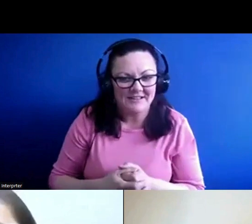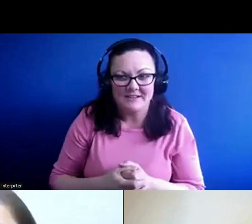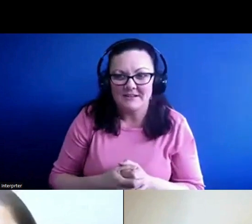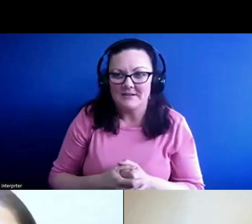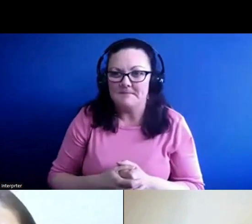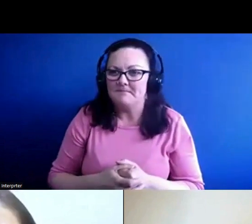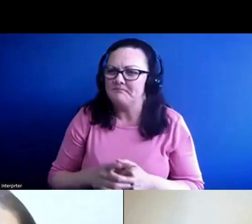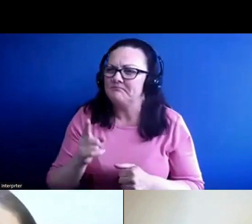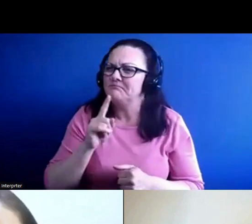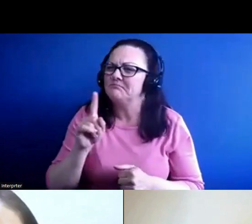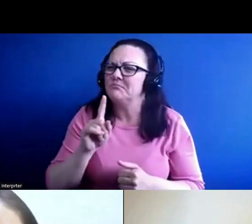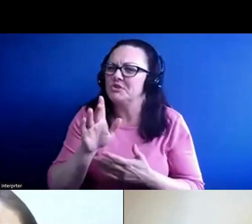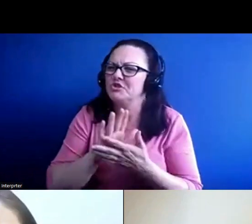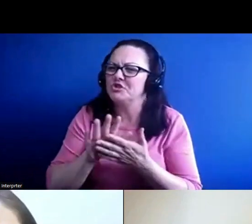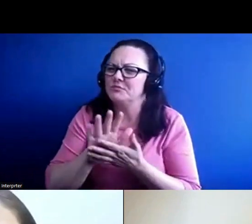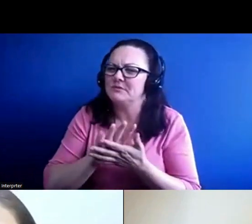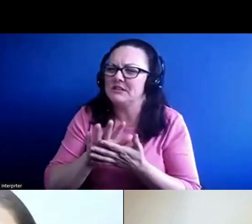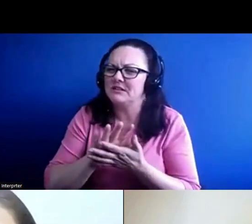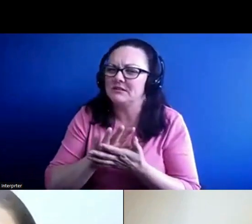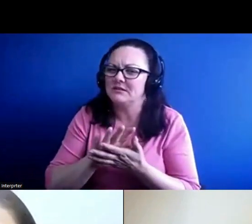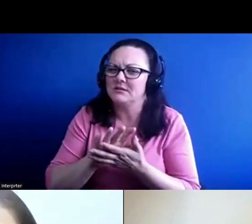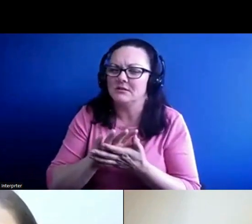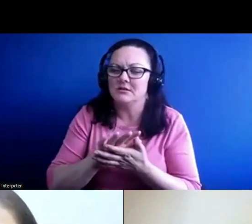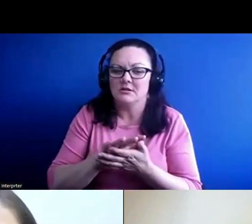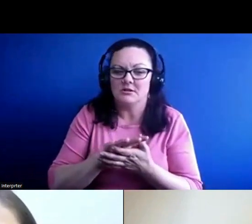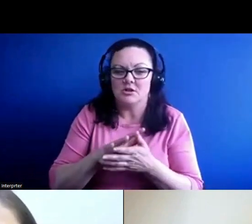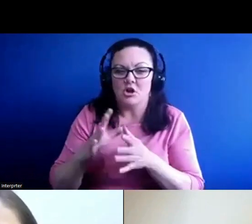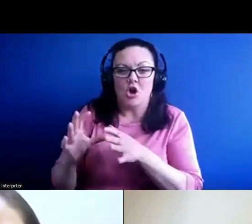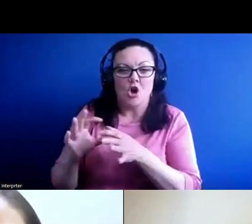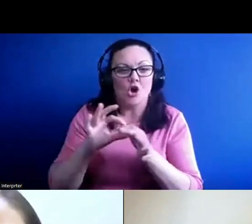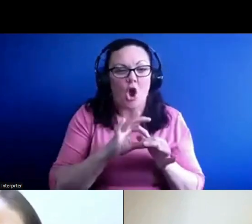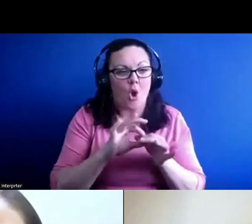you mean coproduced. >>: Coproduced so yes I'll just